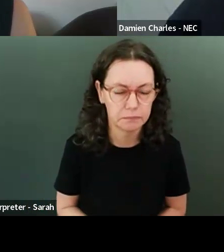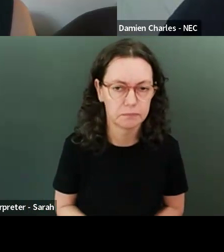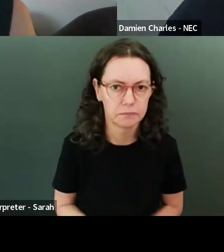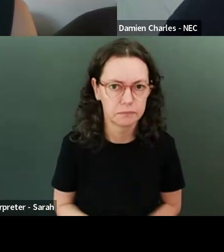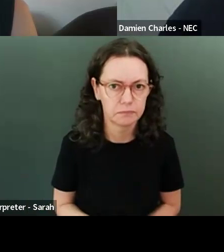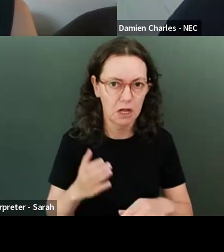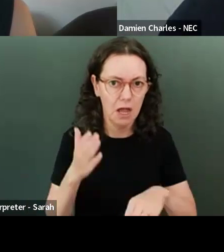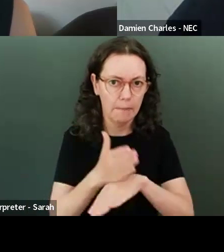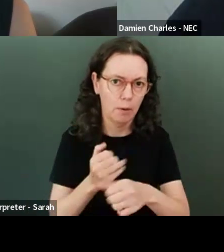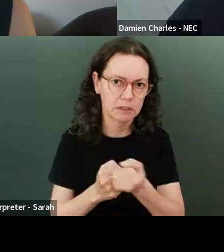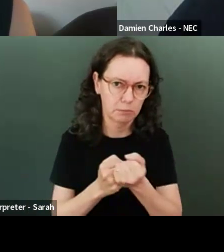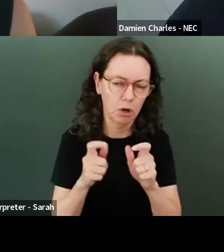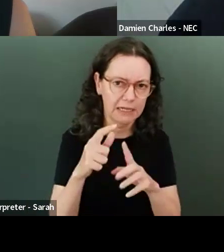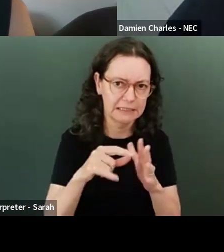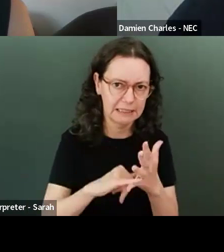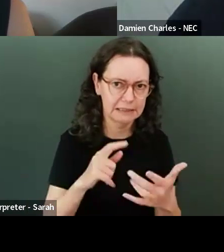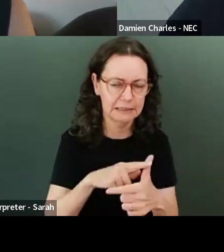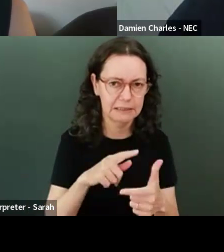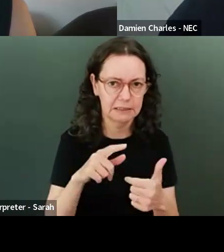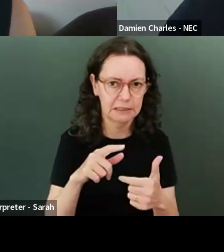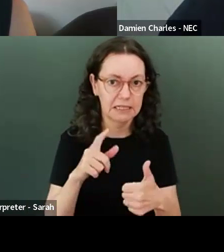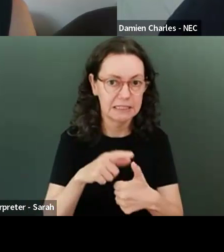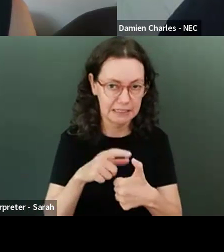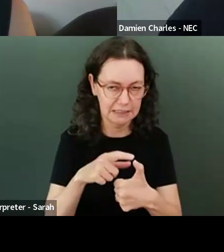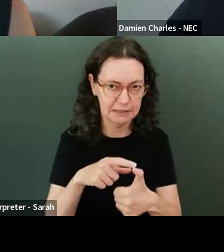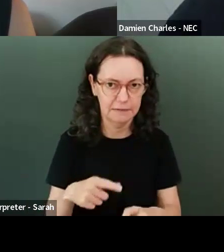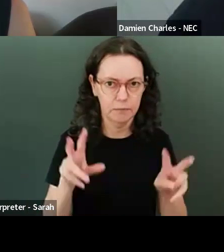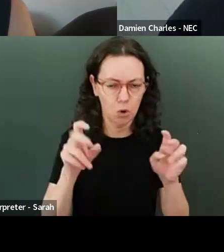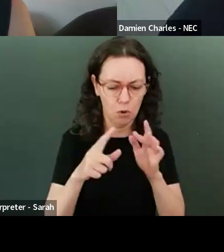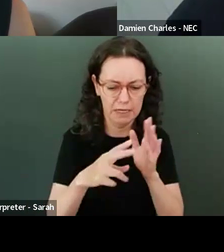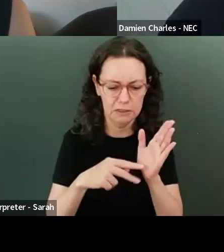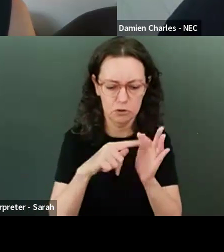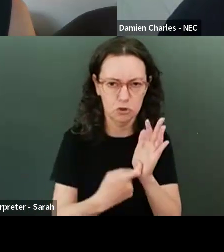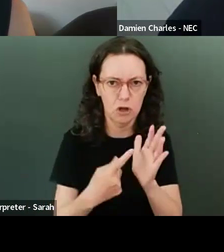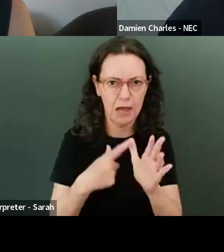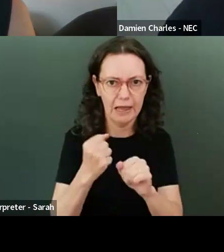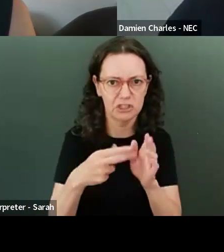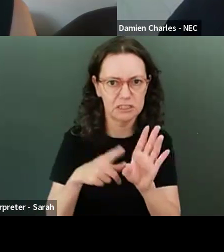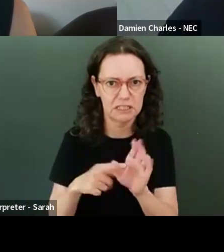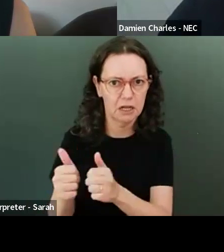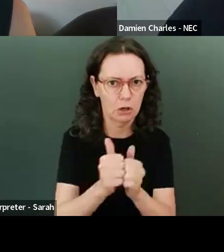supports is really critical. And then the last one is inter agency collaboration.